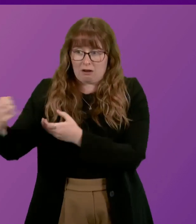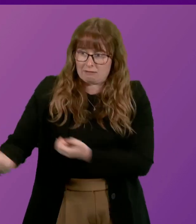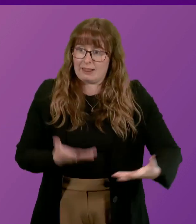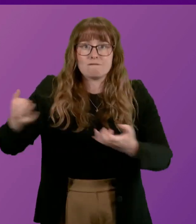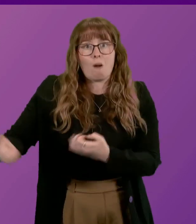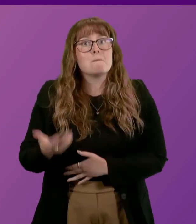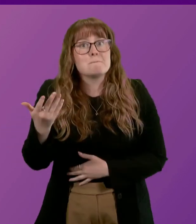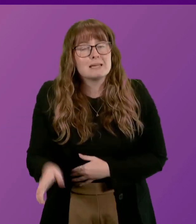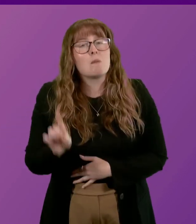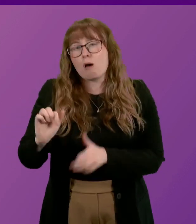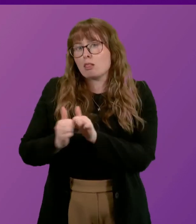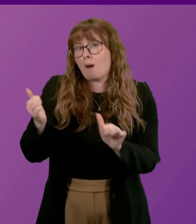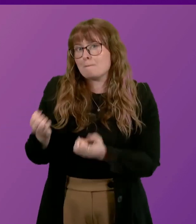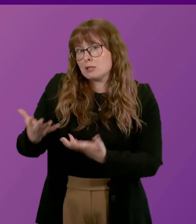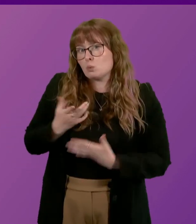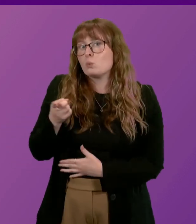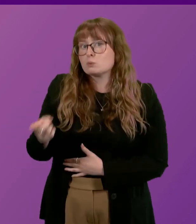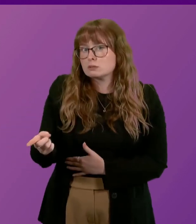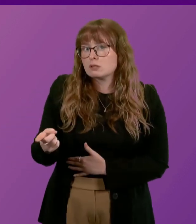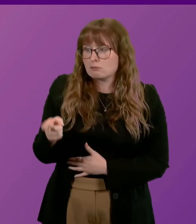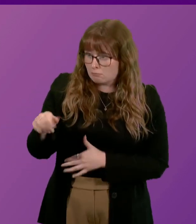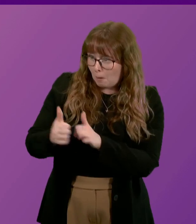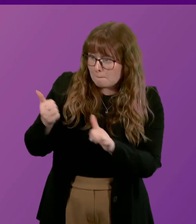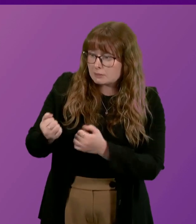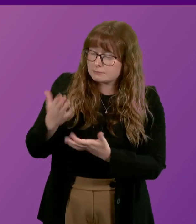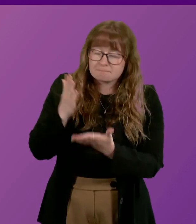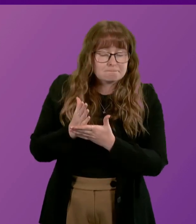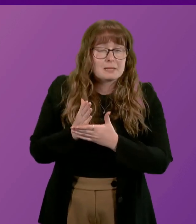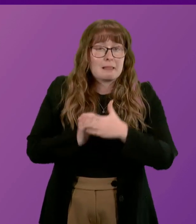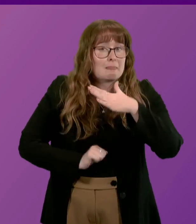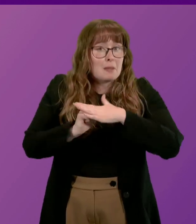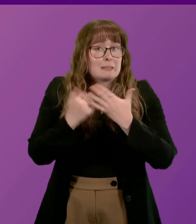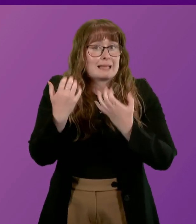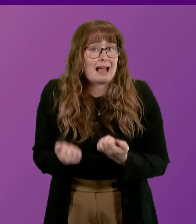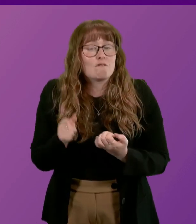the company has highlighted to us the significant restrictions that exist in the current competitive